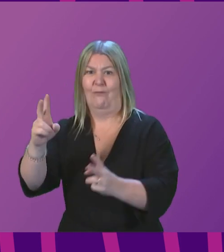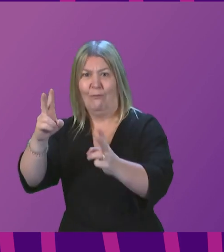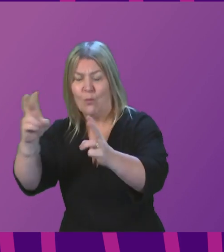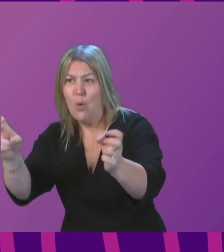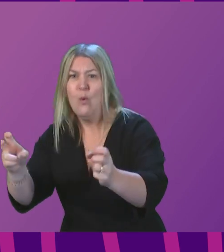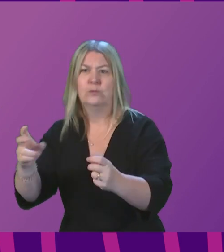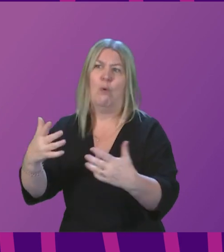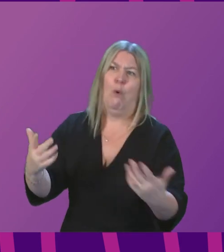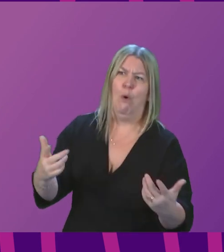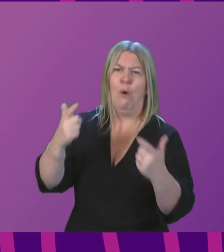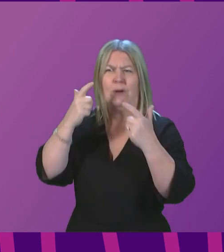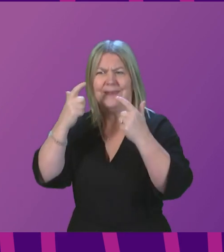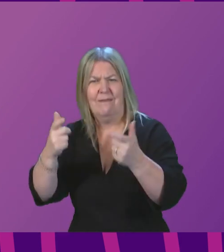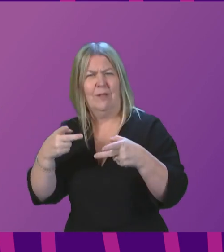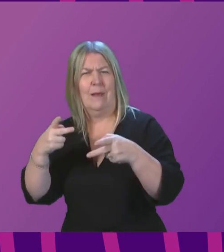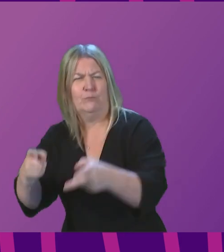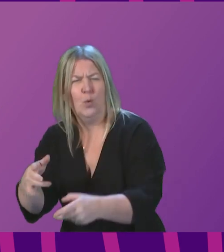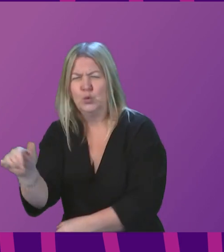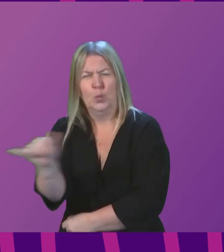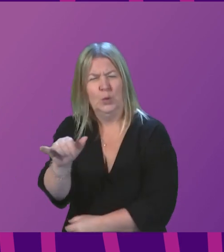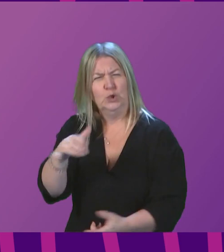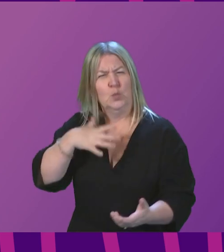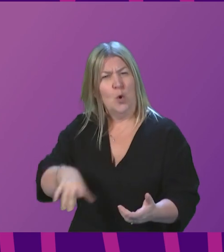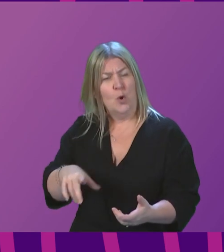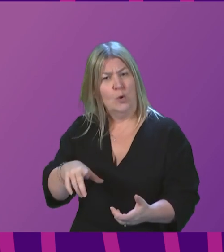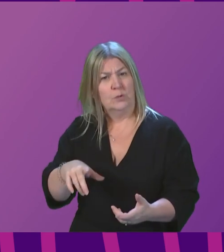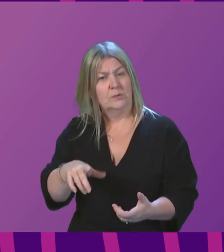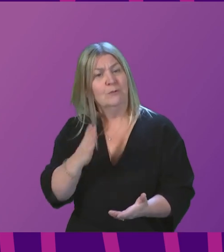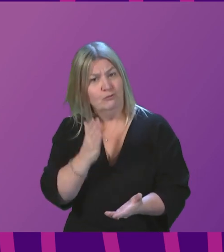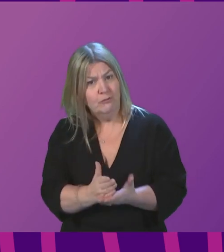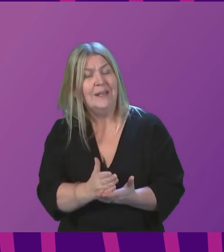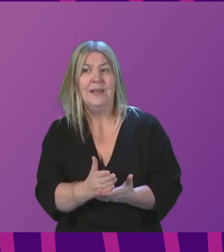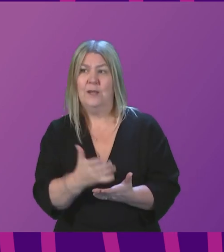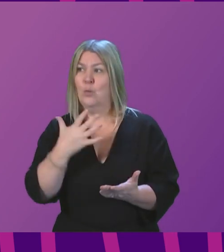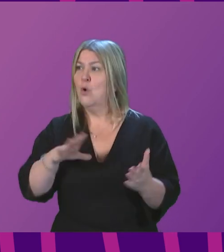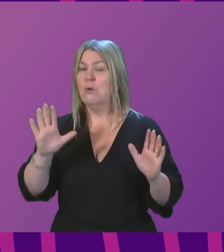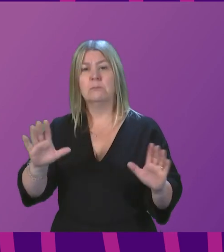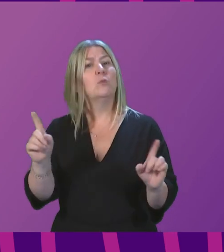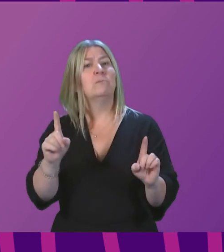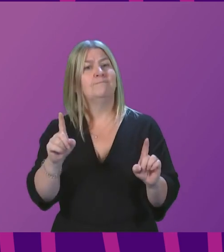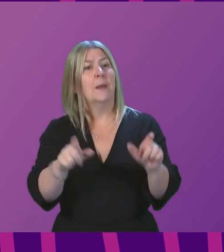It is not opportunistic to trust that the people of Scotland can learn to live with